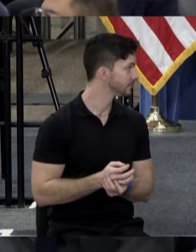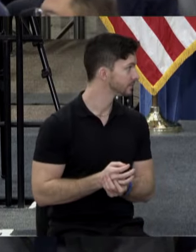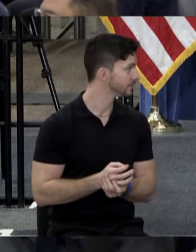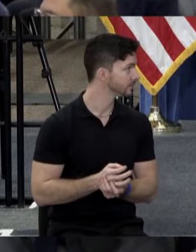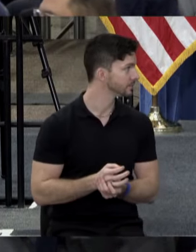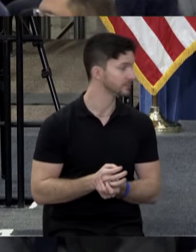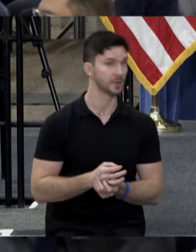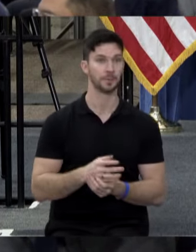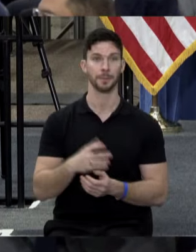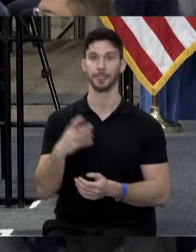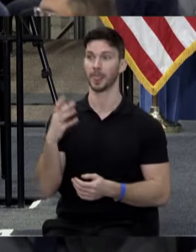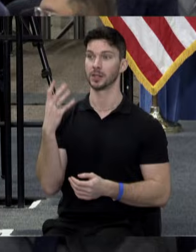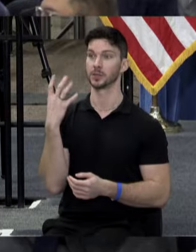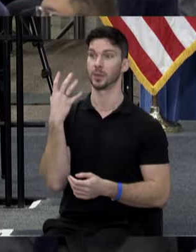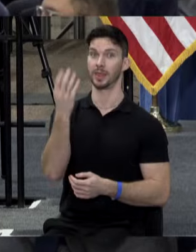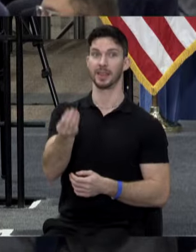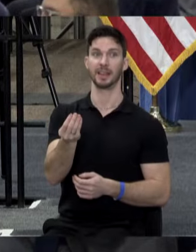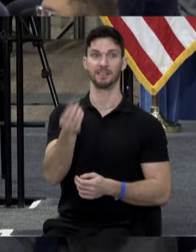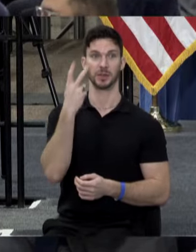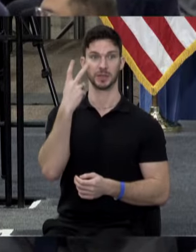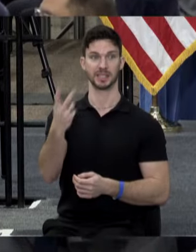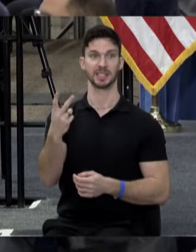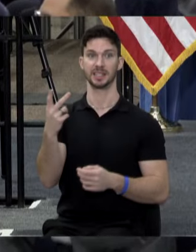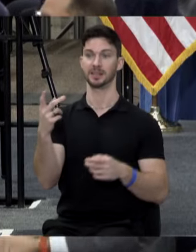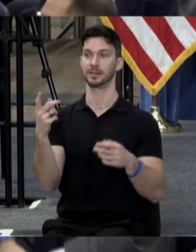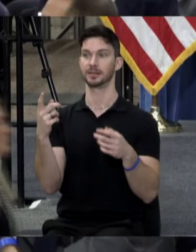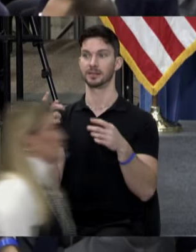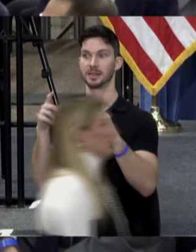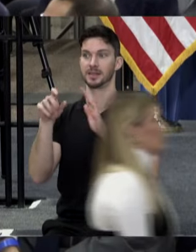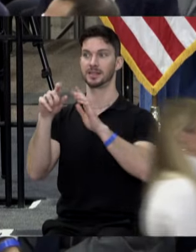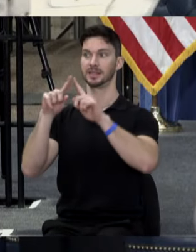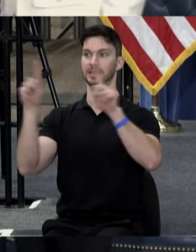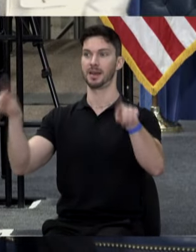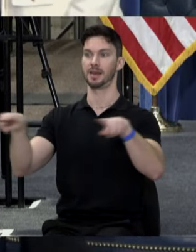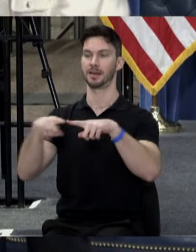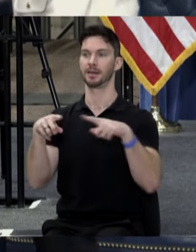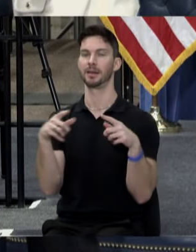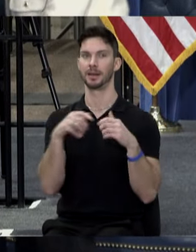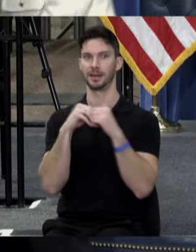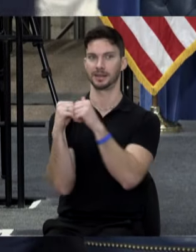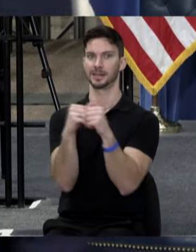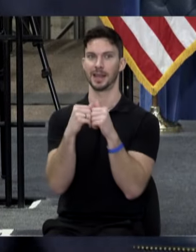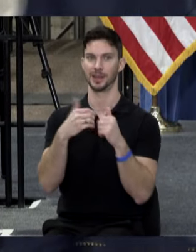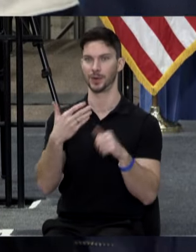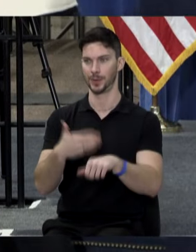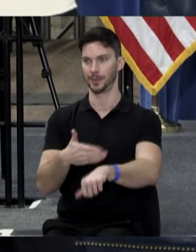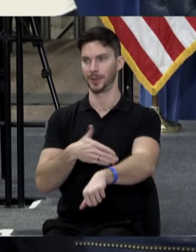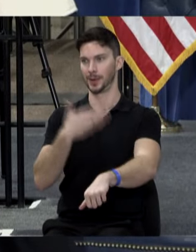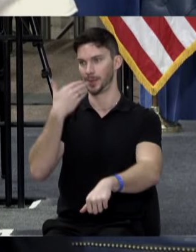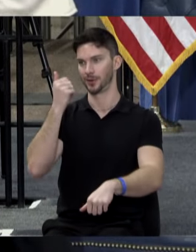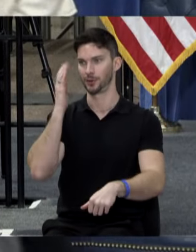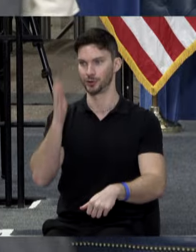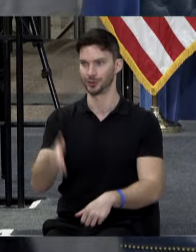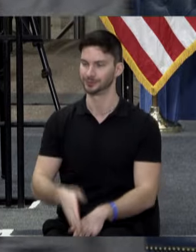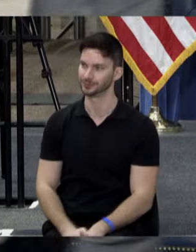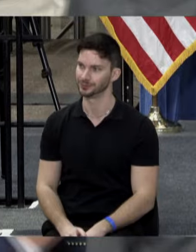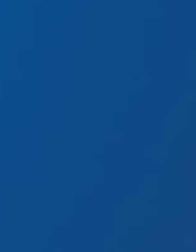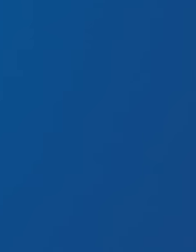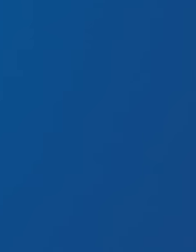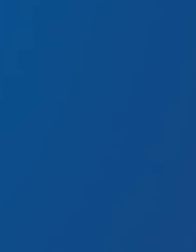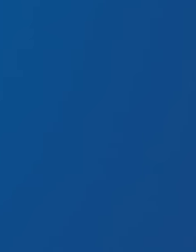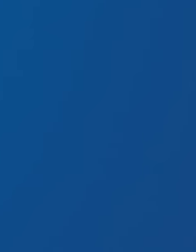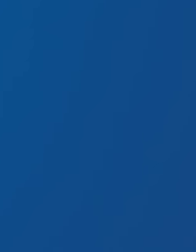you'll see the sign behind you that together we're building a better future.